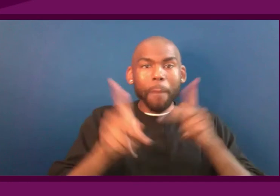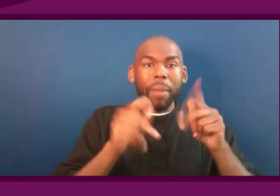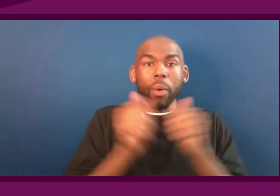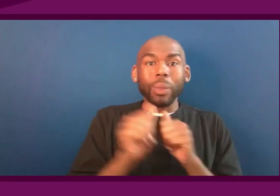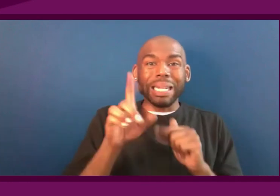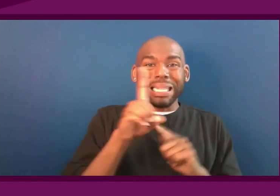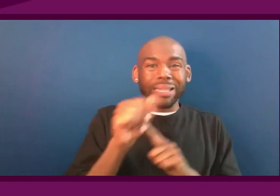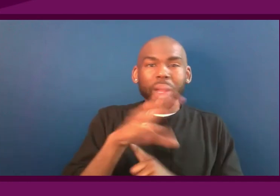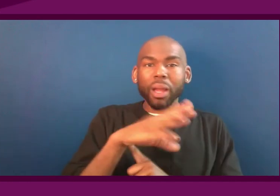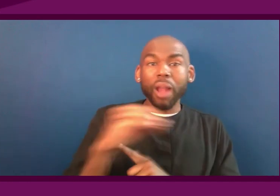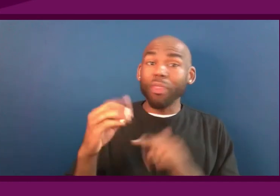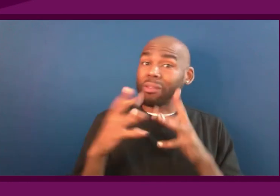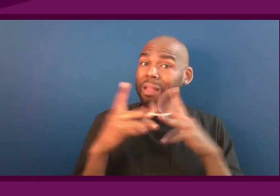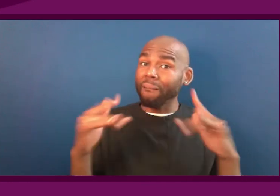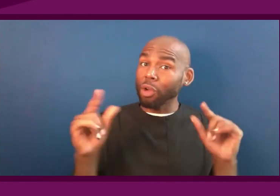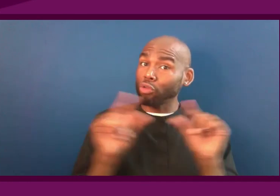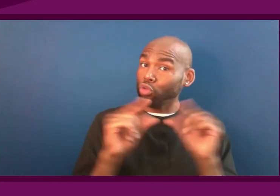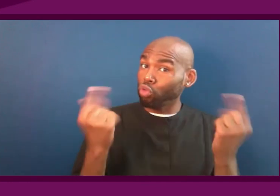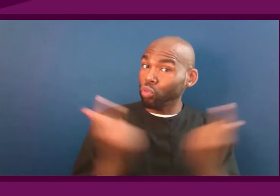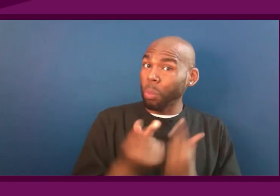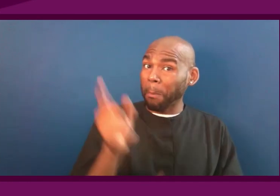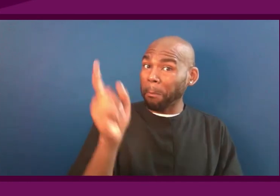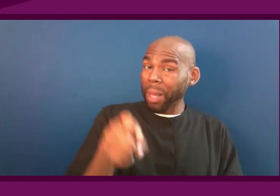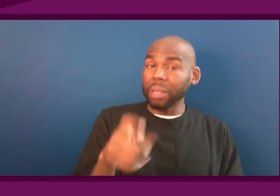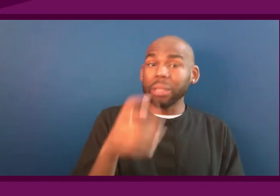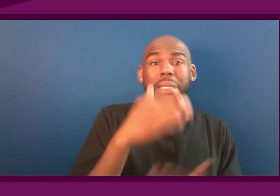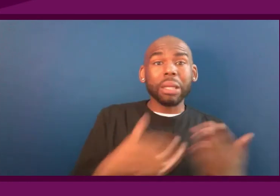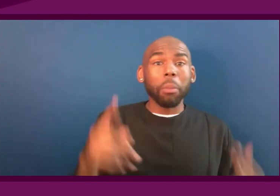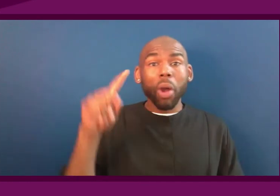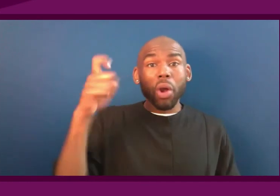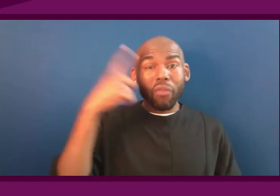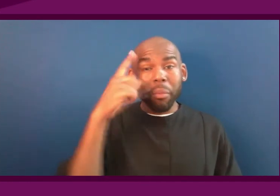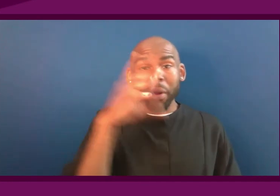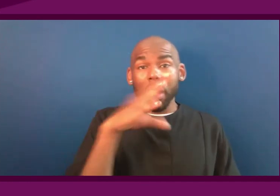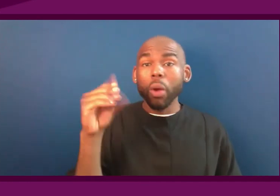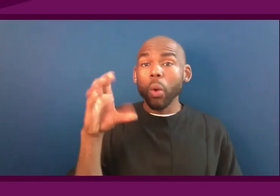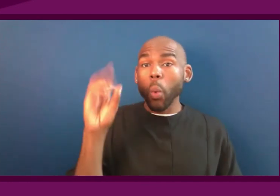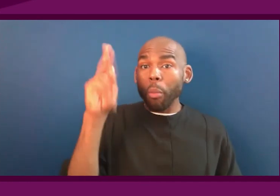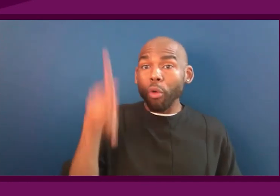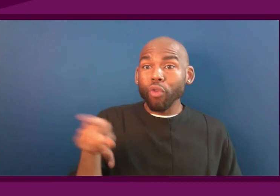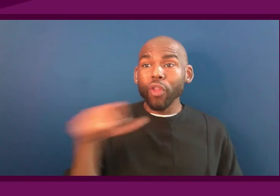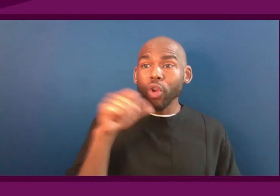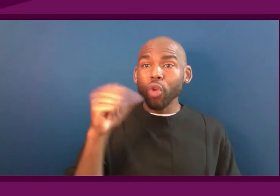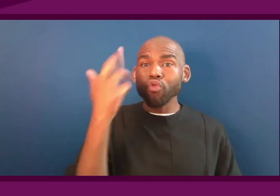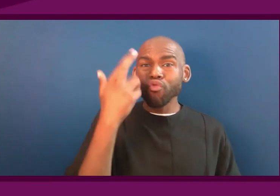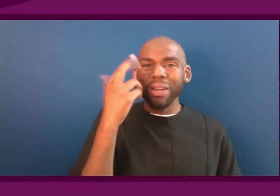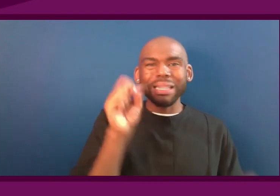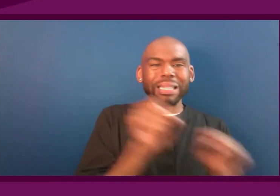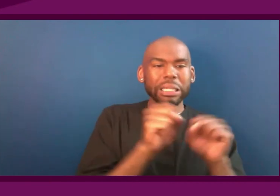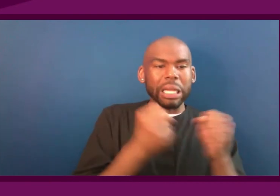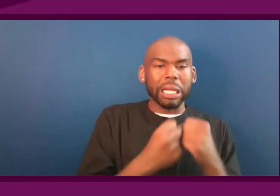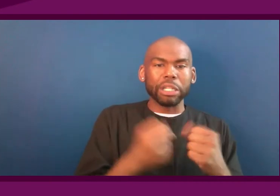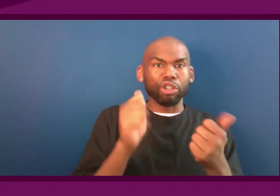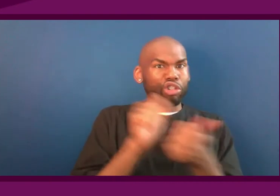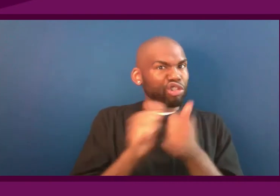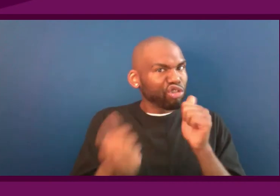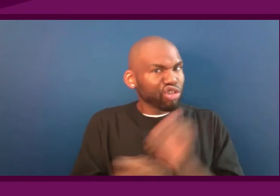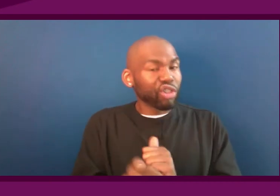up with it. So you want to be considered a leader, stop stealing our data, stop being inappropriate,